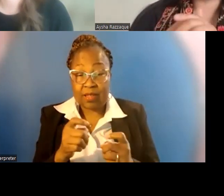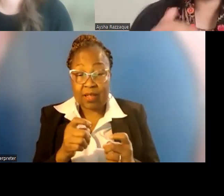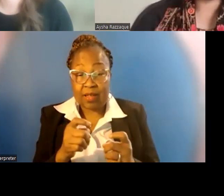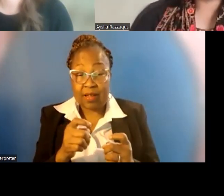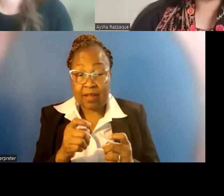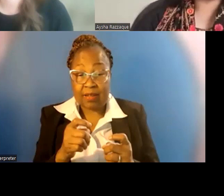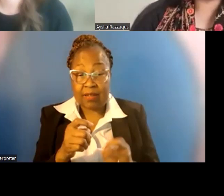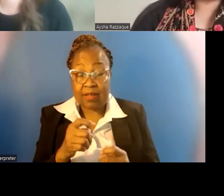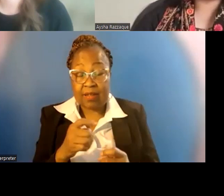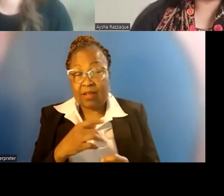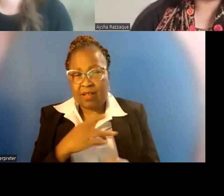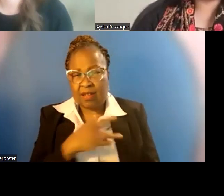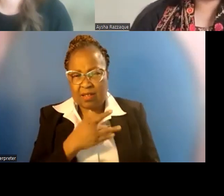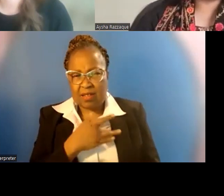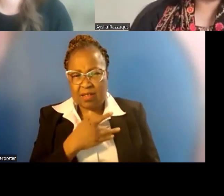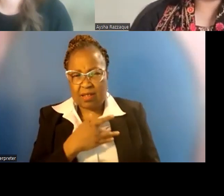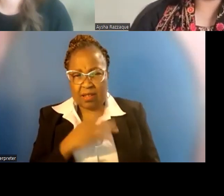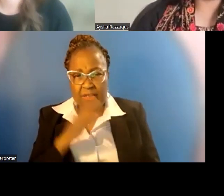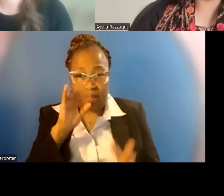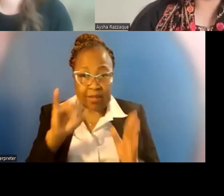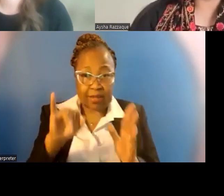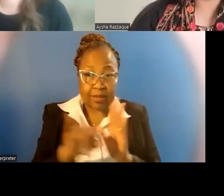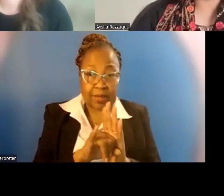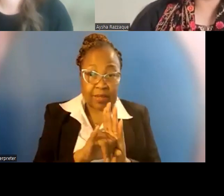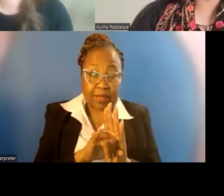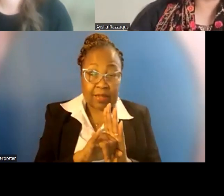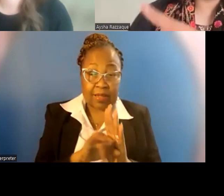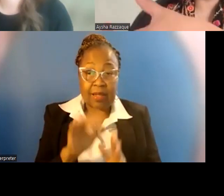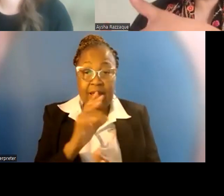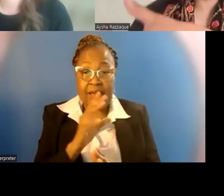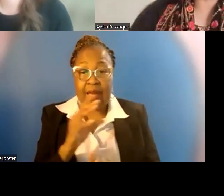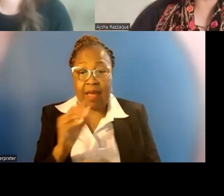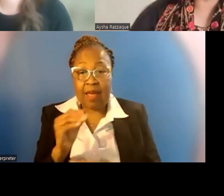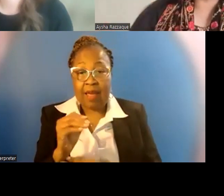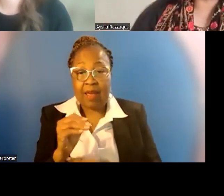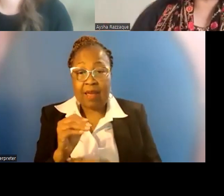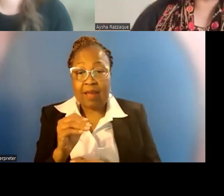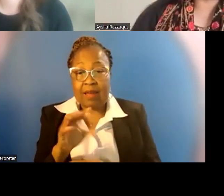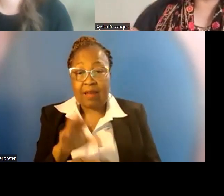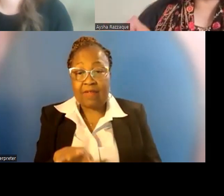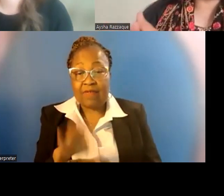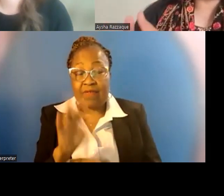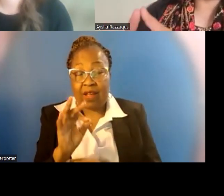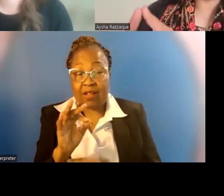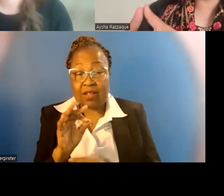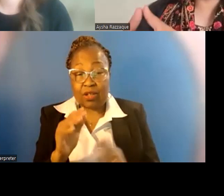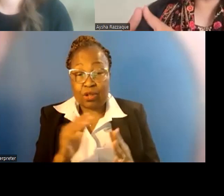of identity and finding a sense of community